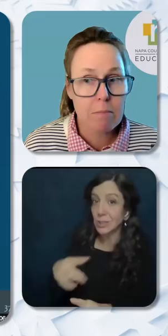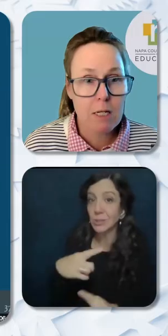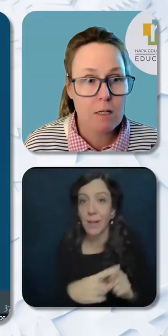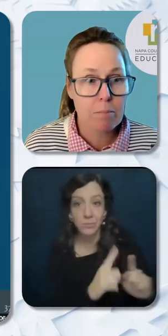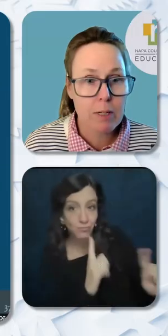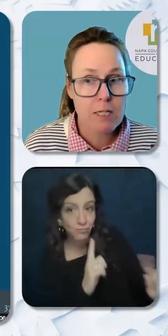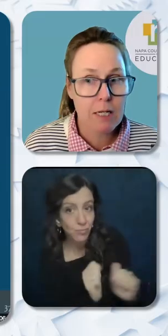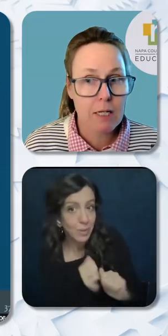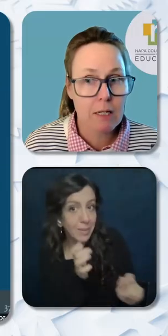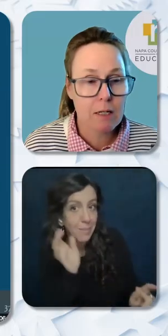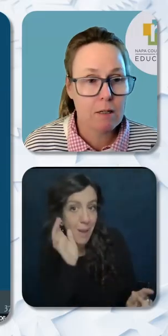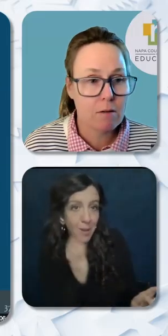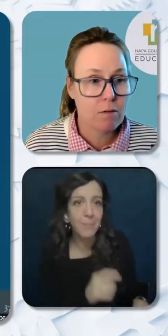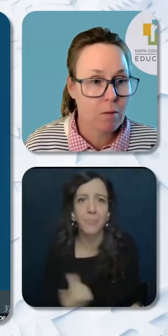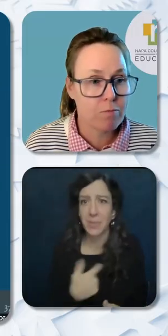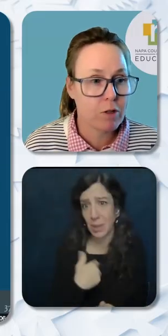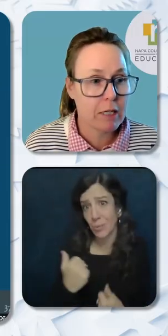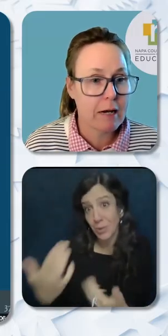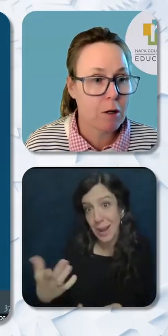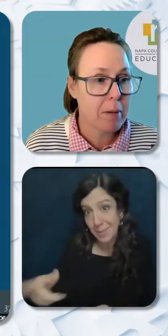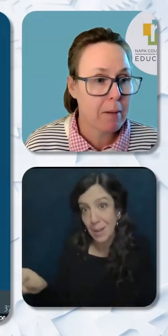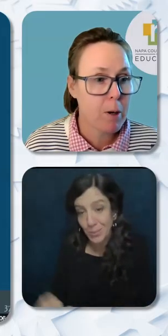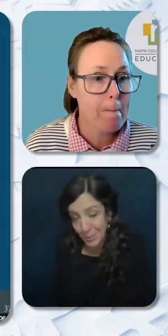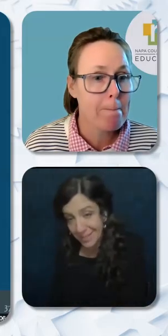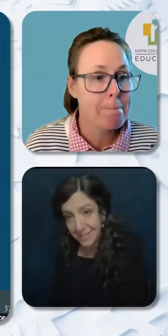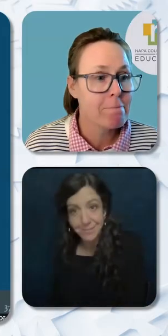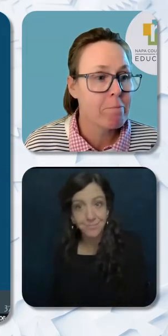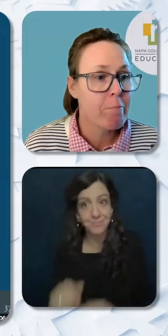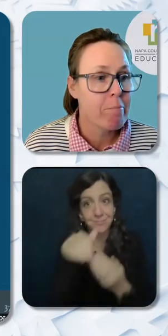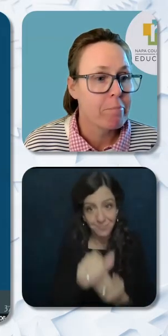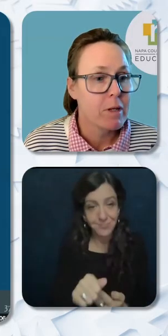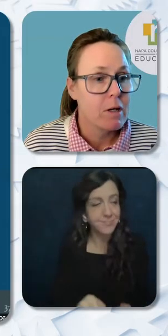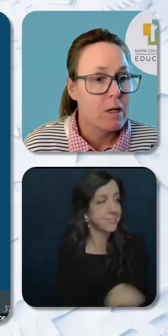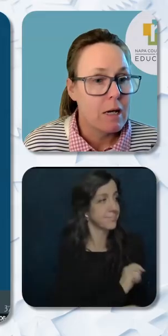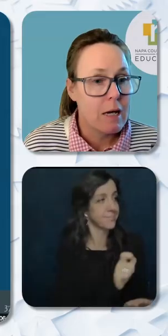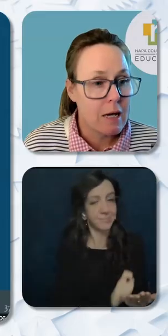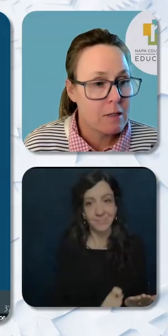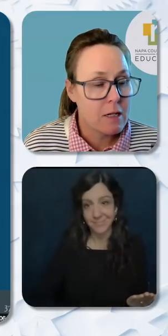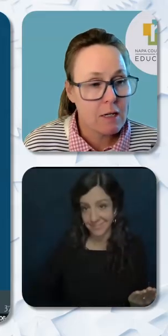We recommend printing it and, filling it out on paper.